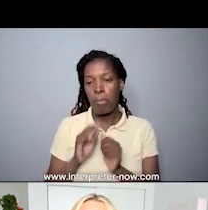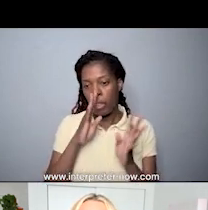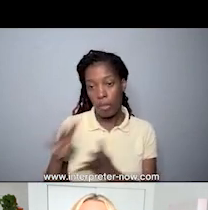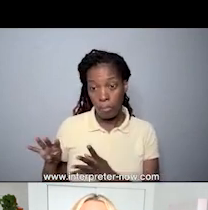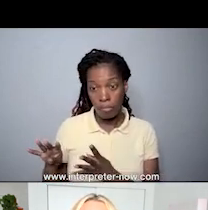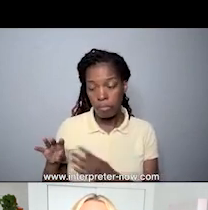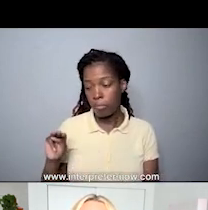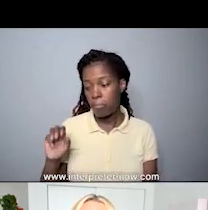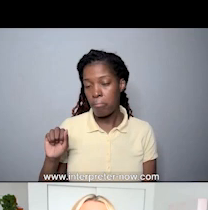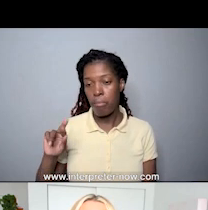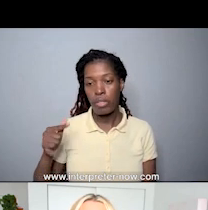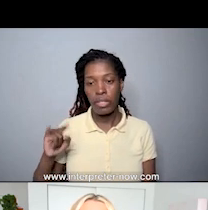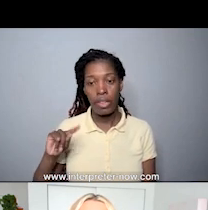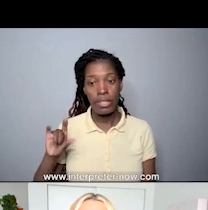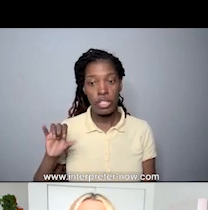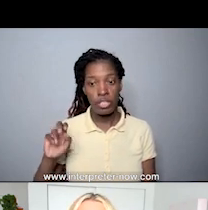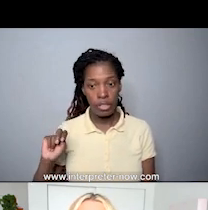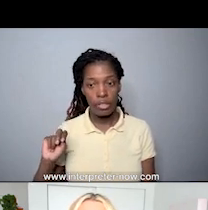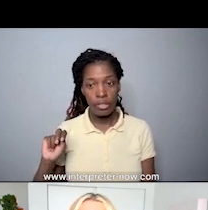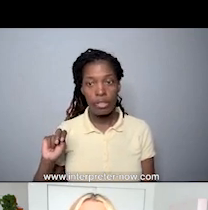Dismissing experiences with marginalization.